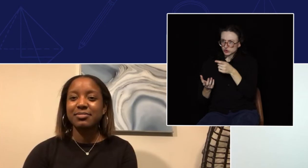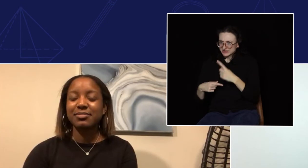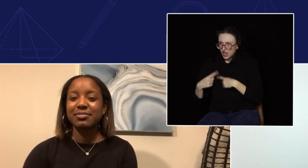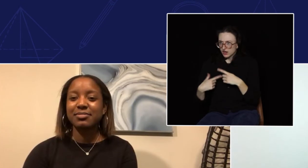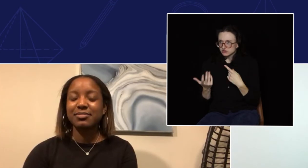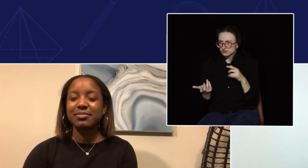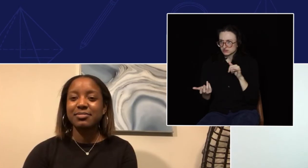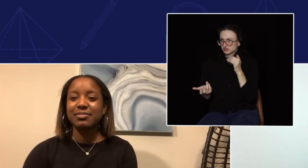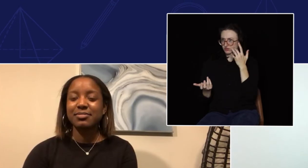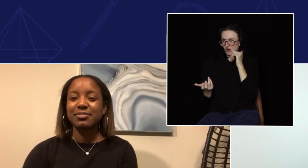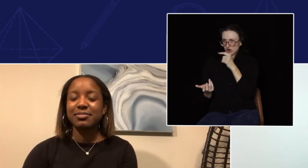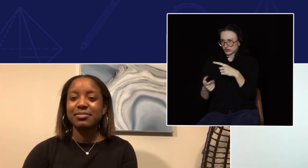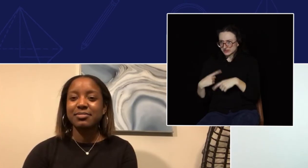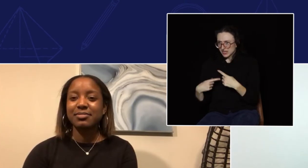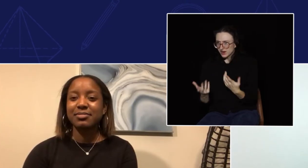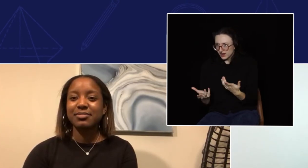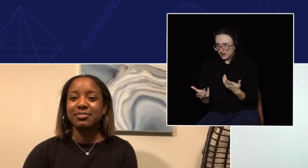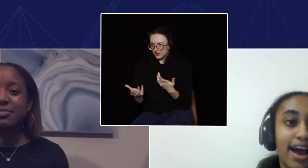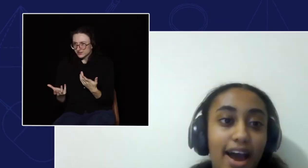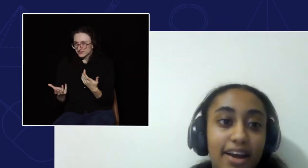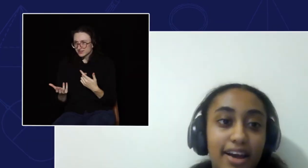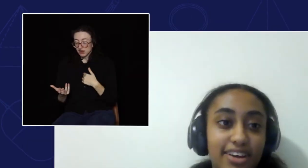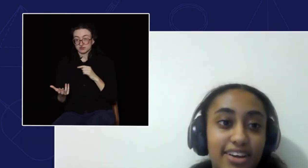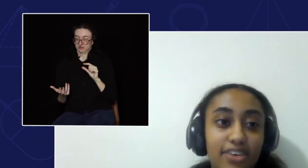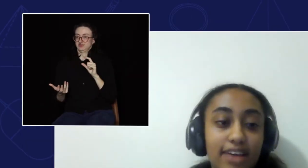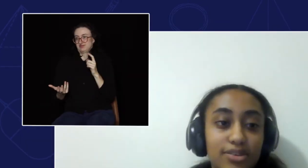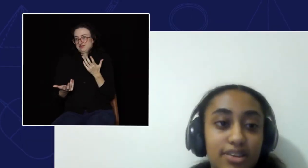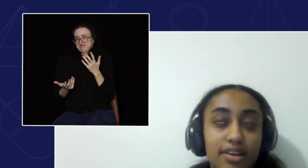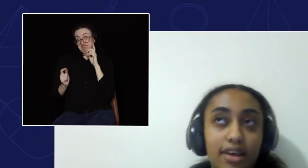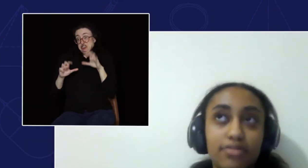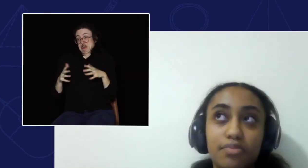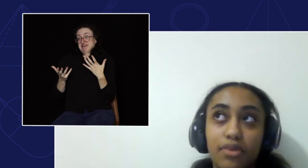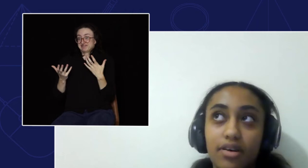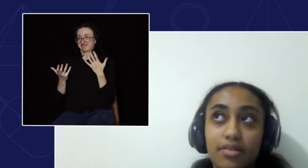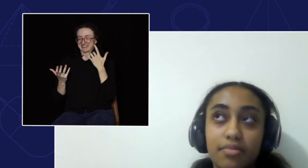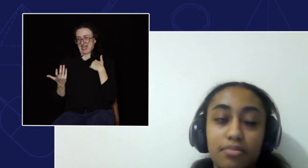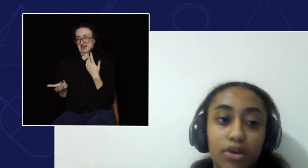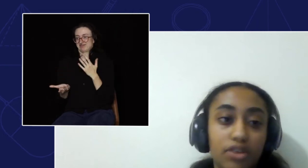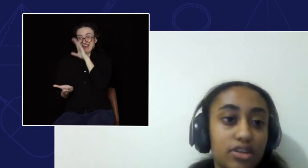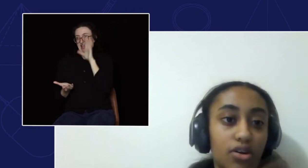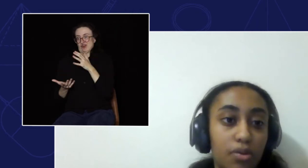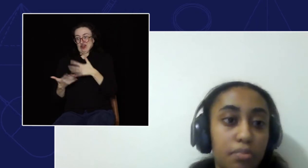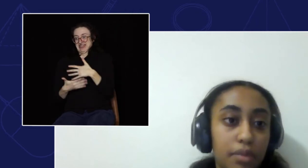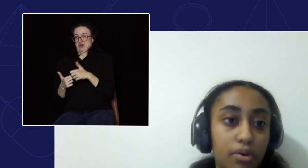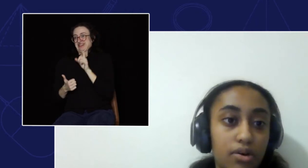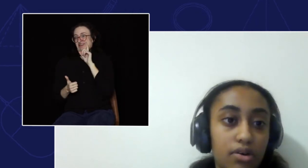And I was, like, a bit shocked because [YABSERA:] I never interact with a Deaf person, or people,